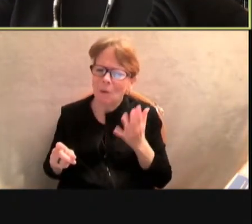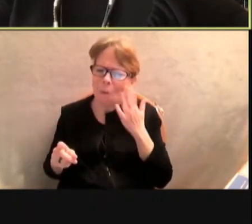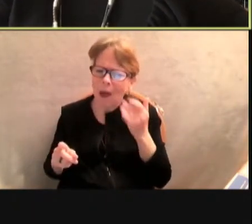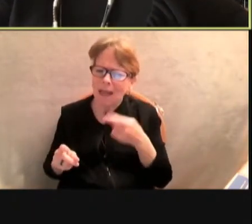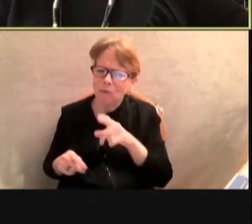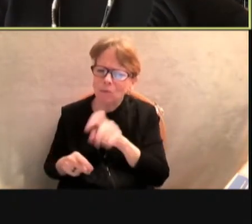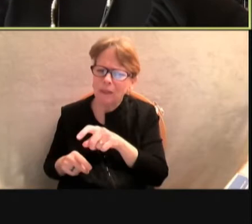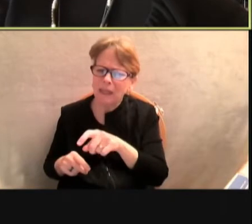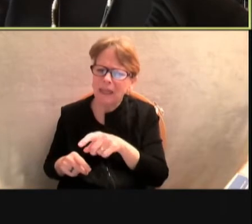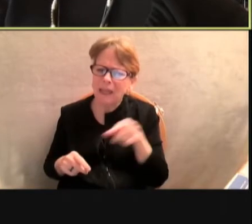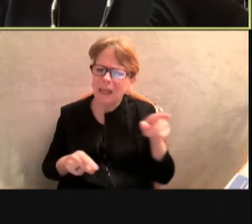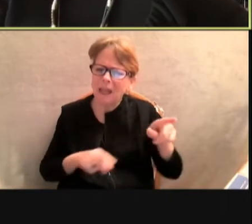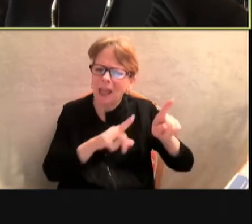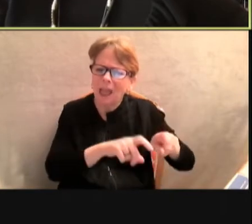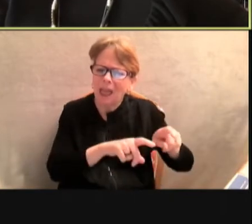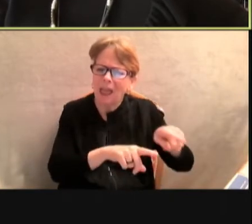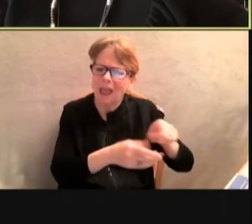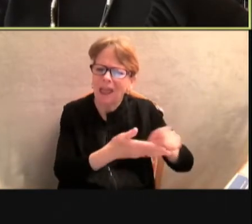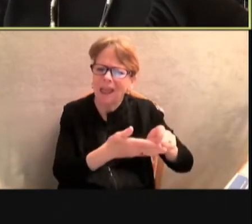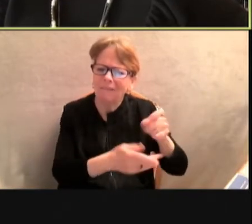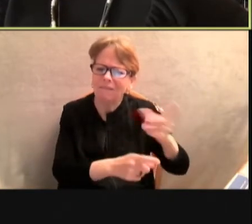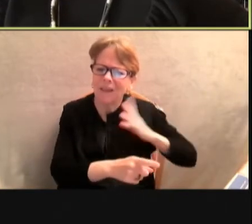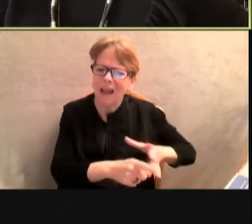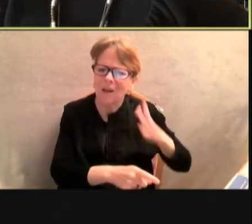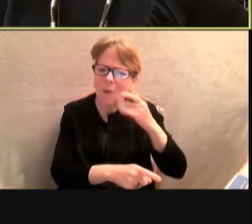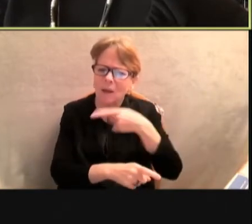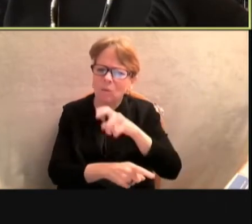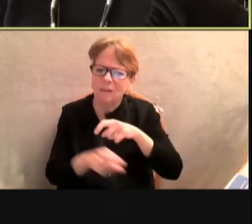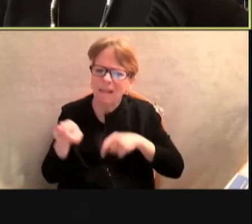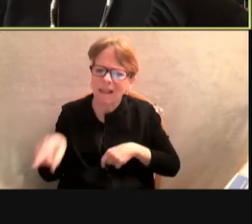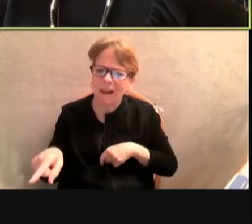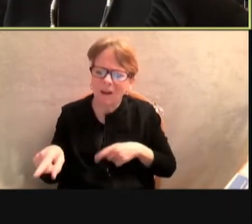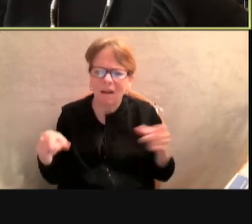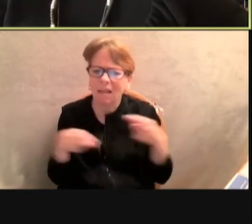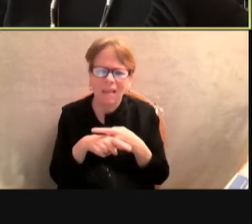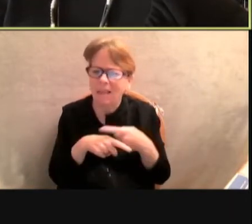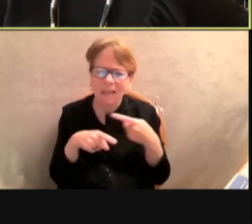documentation to be comprehensive. So, you know, not just in a personal statement, but